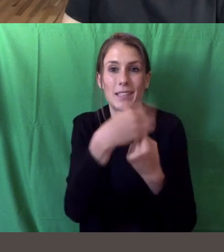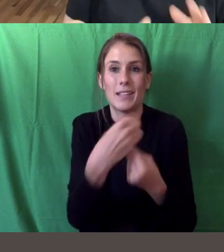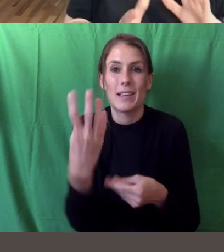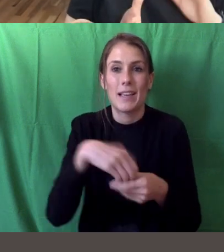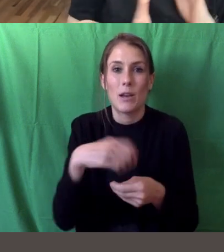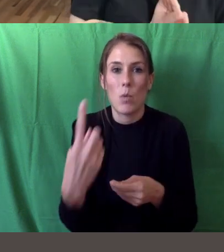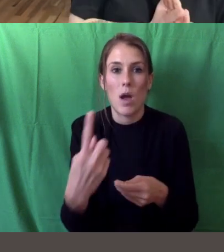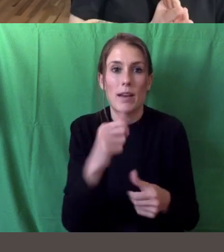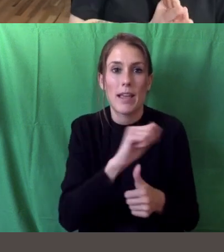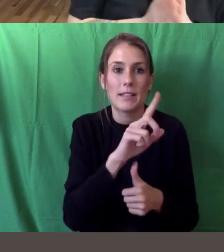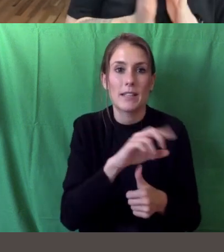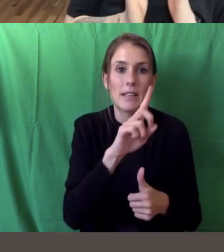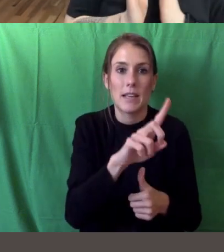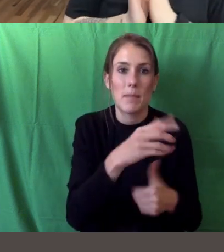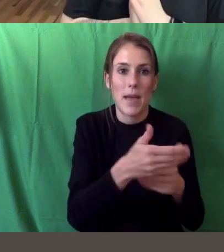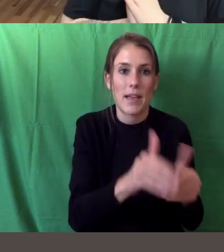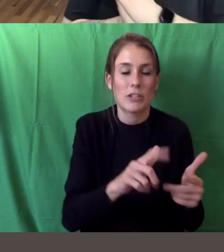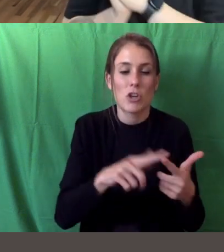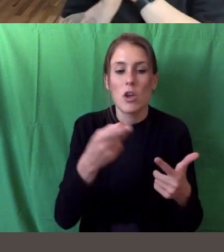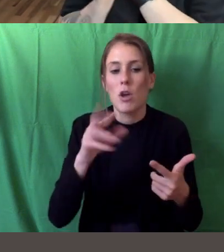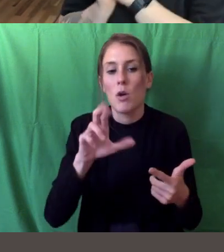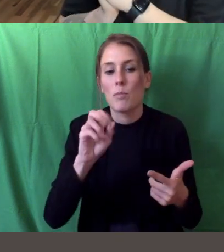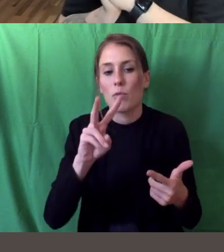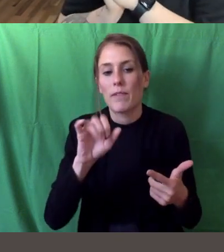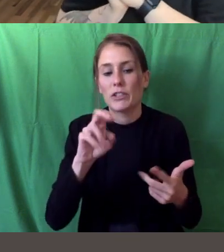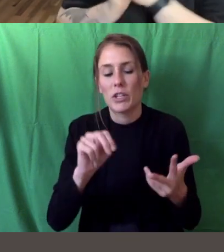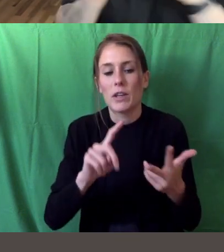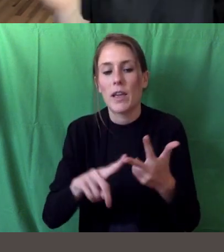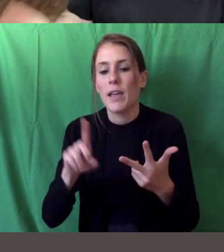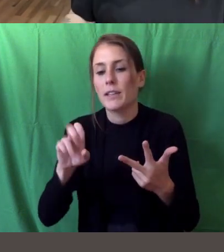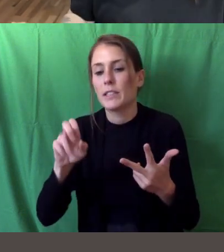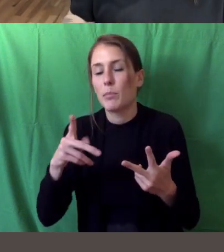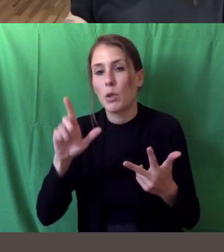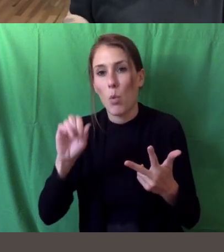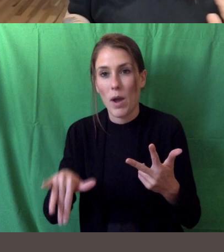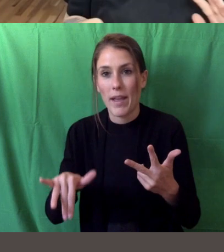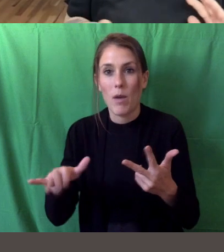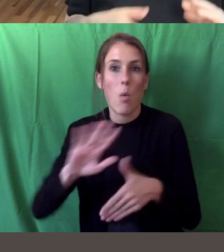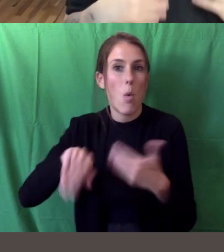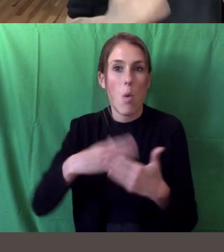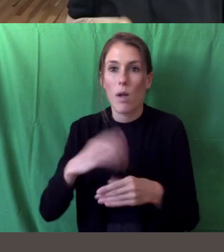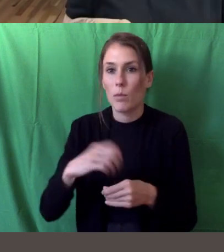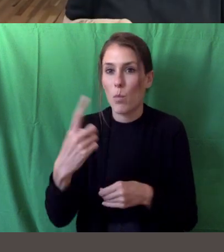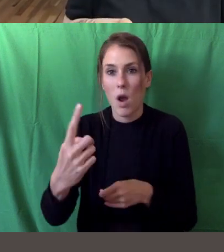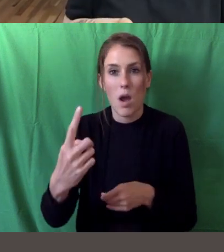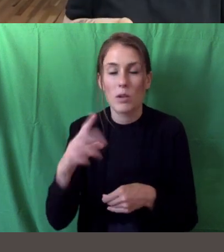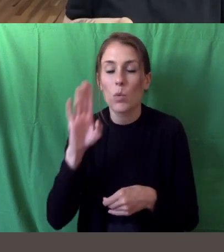It combines azd package, azd provision, and azd deploy into a single gesture. So that will package our application.